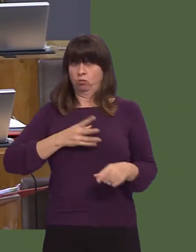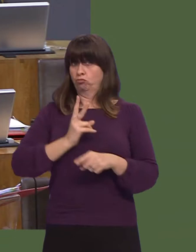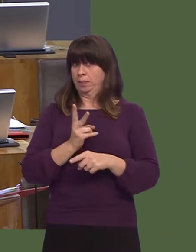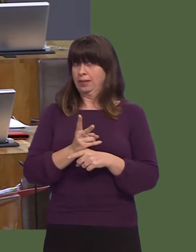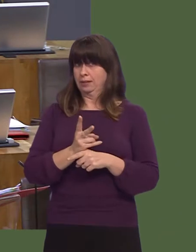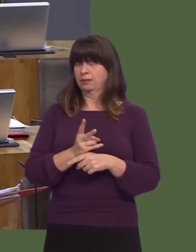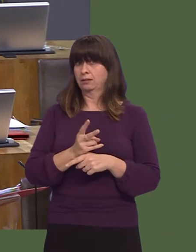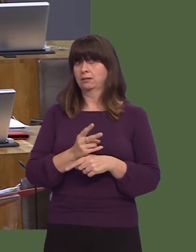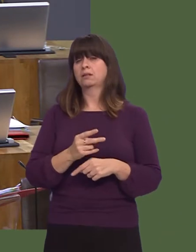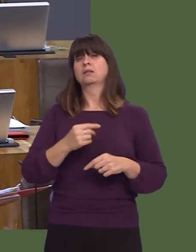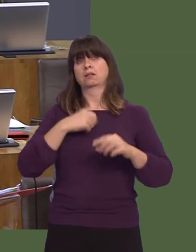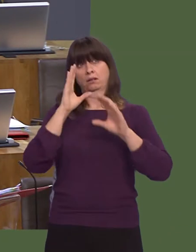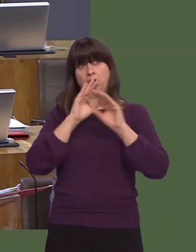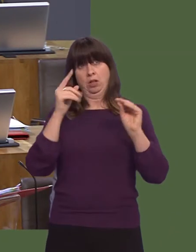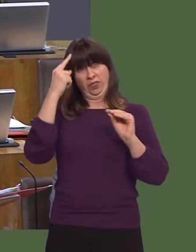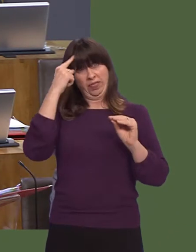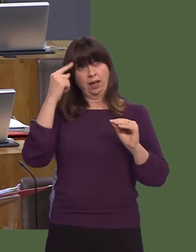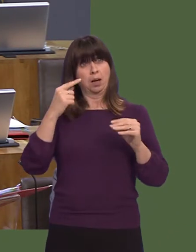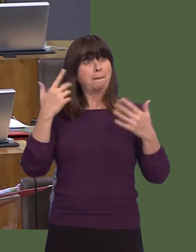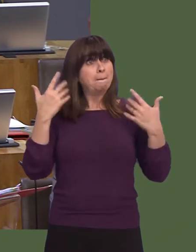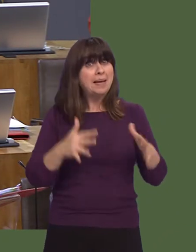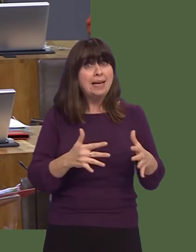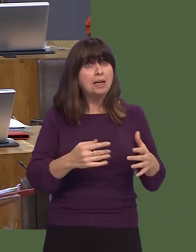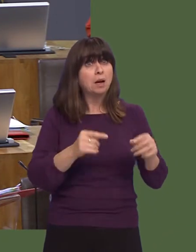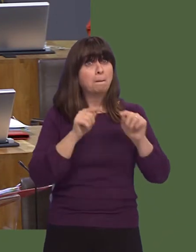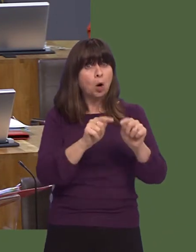the past two weeks, that if people think there have been incidents of bullying, either historic